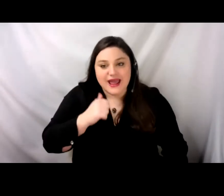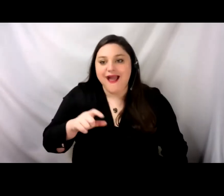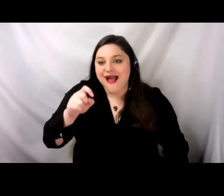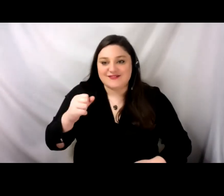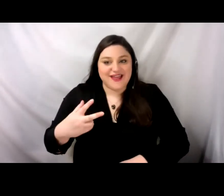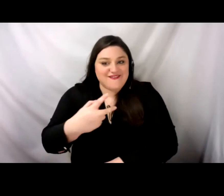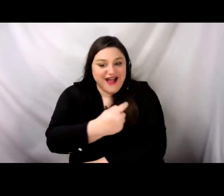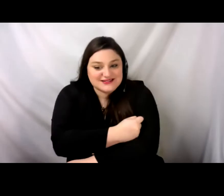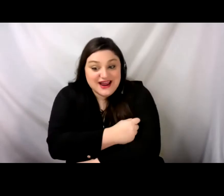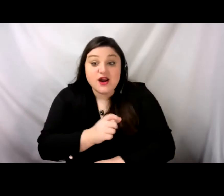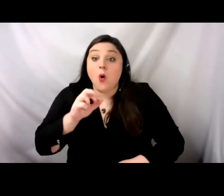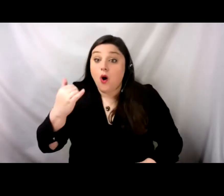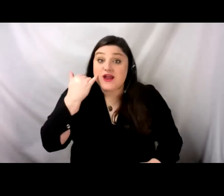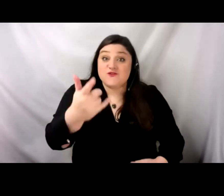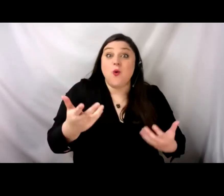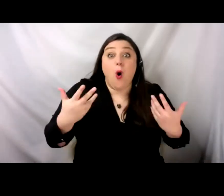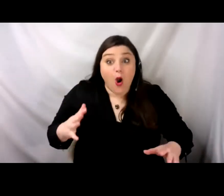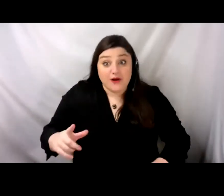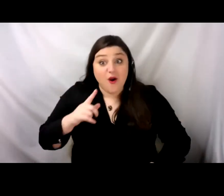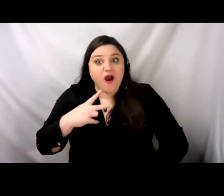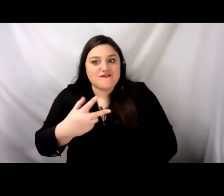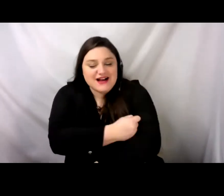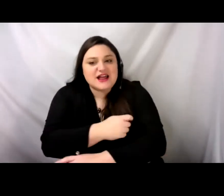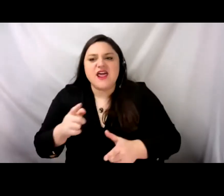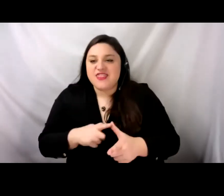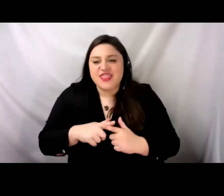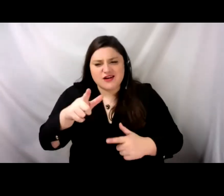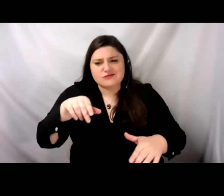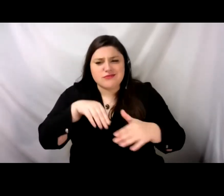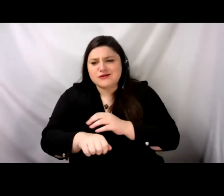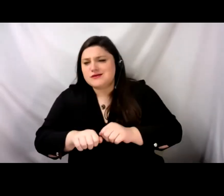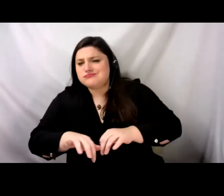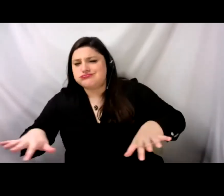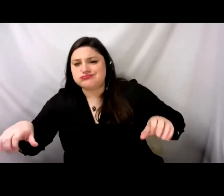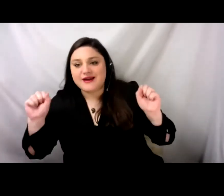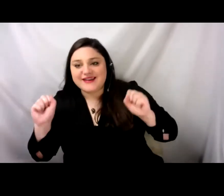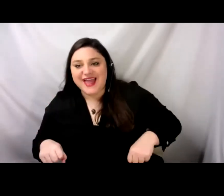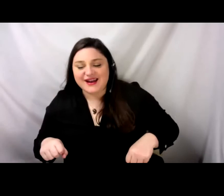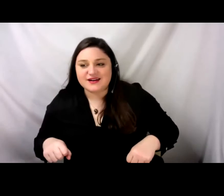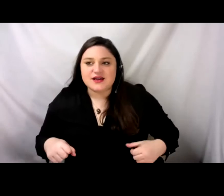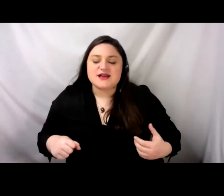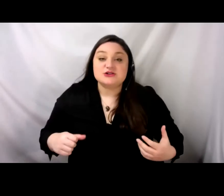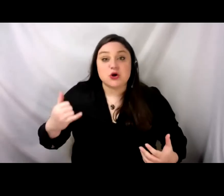New York State looks like , we will be able to increase those rates of vaccination and stop the increase